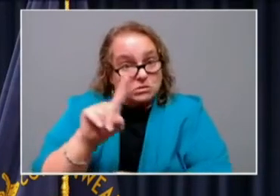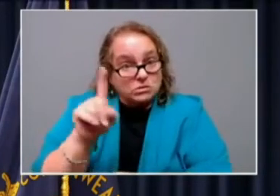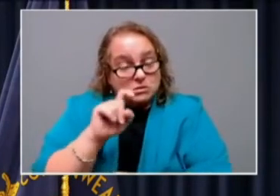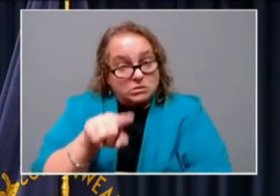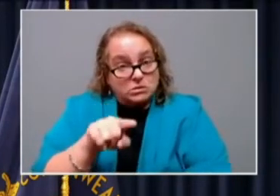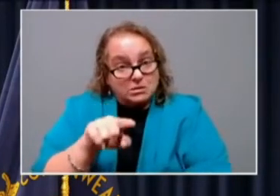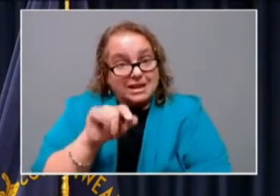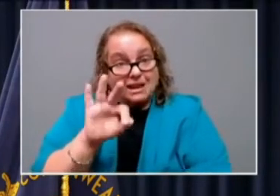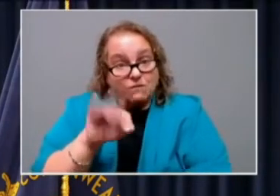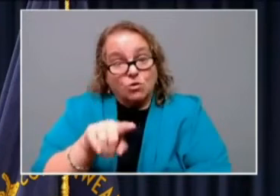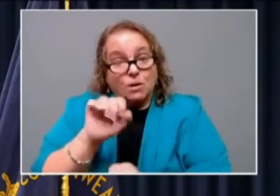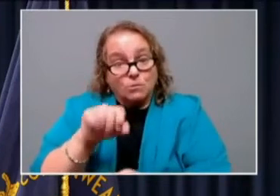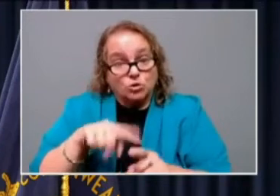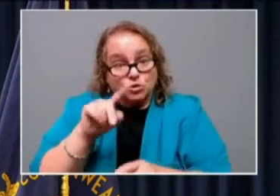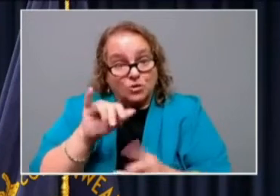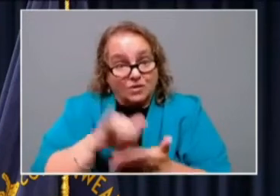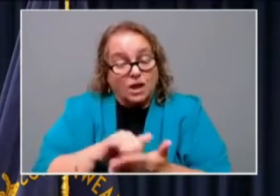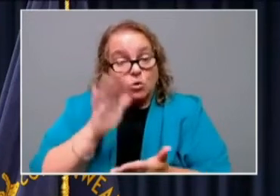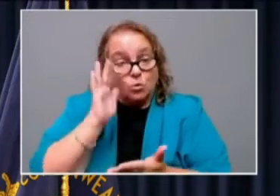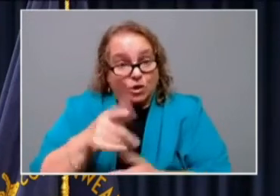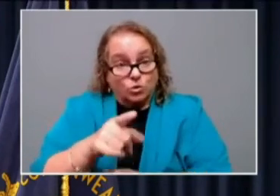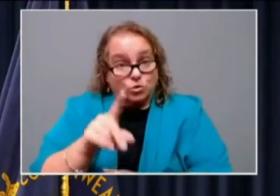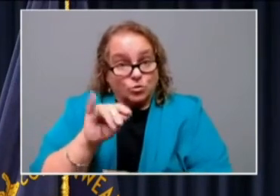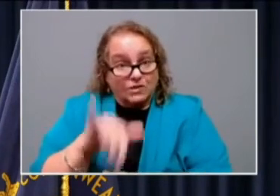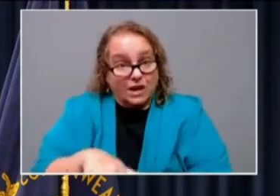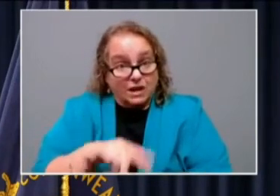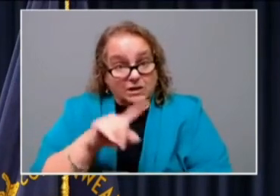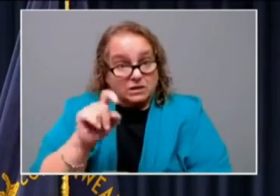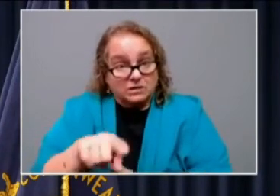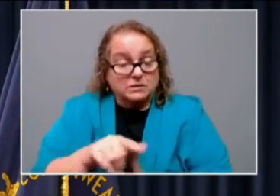that, is that something that you're willing to are considering doing? Uh